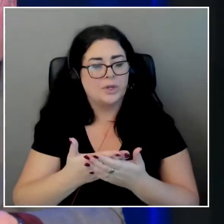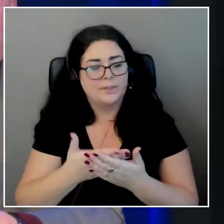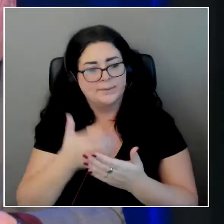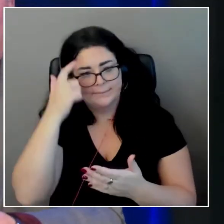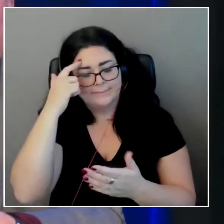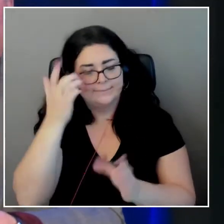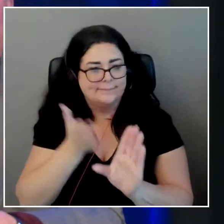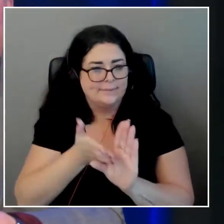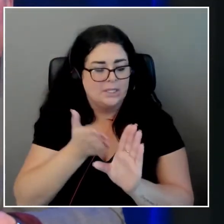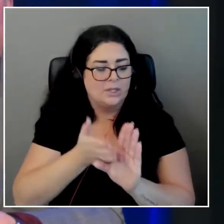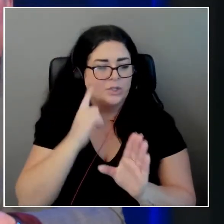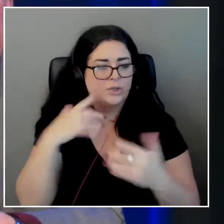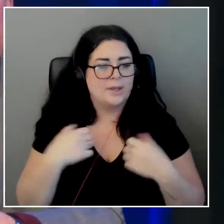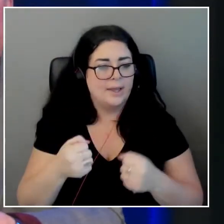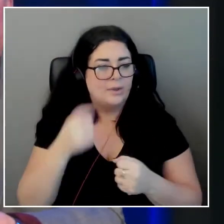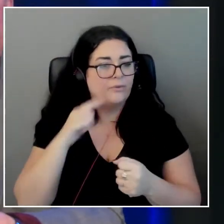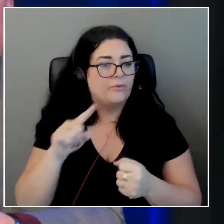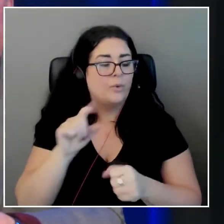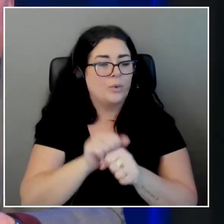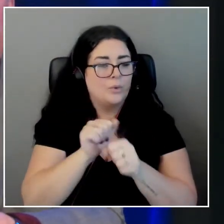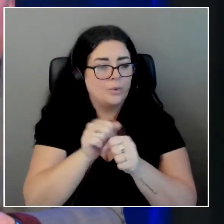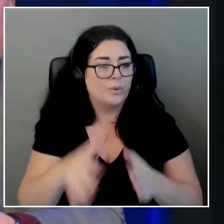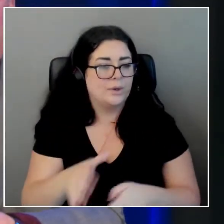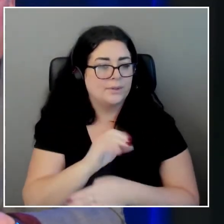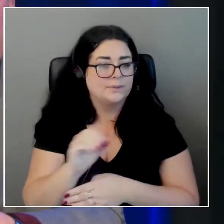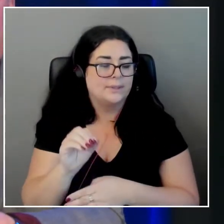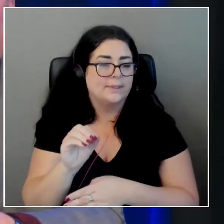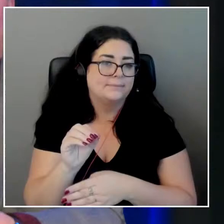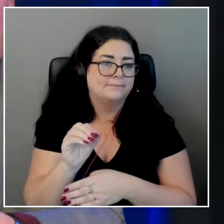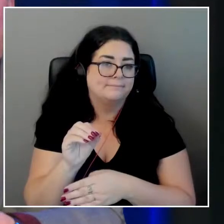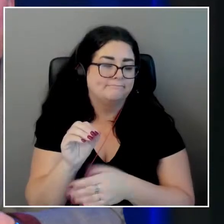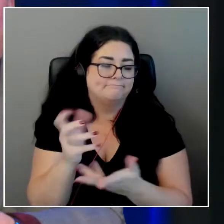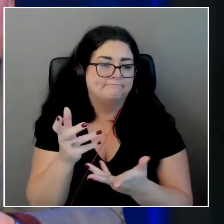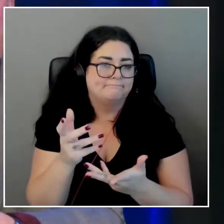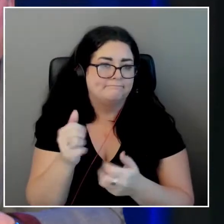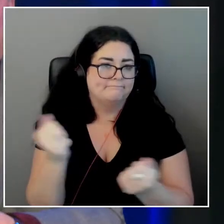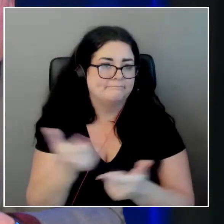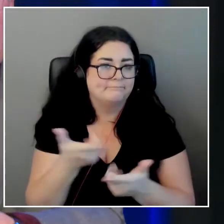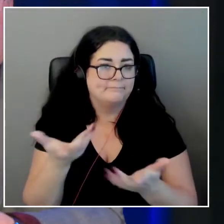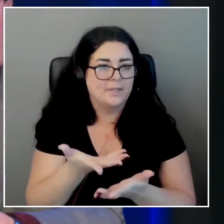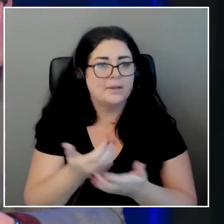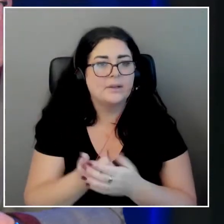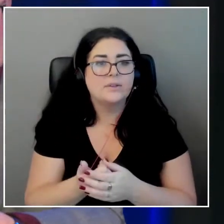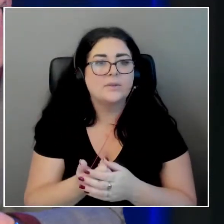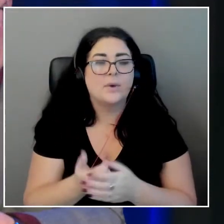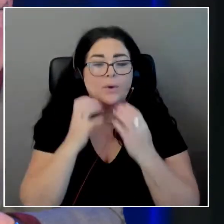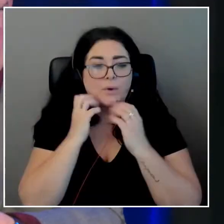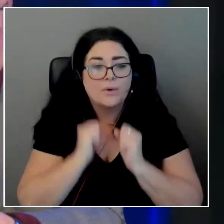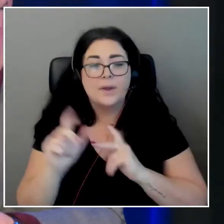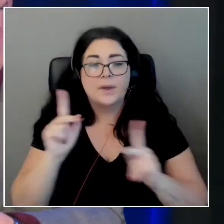and well-being of employees. The valued members of our team are central to our success.